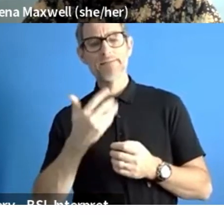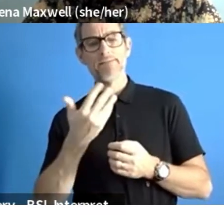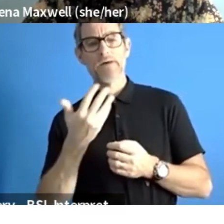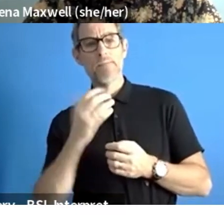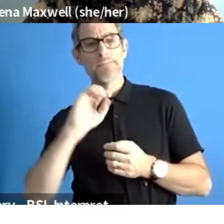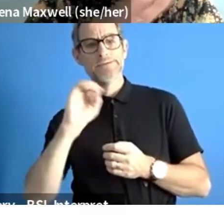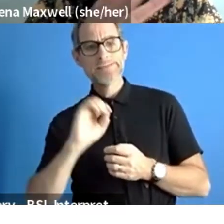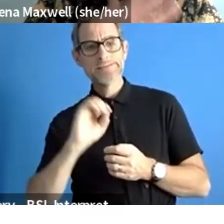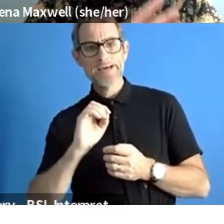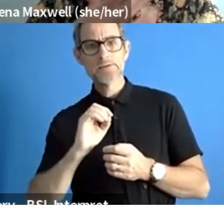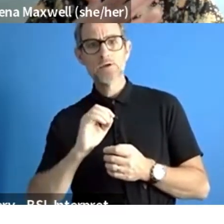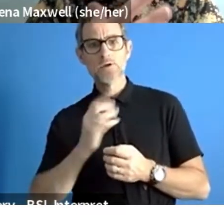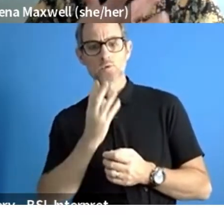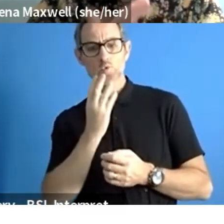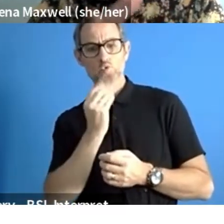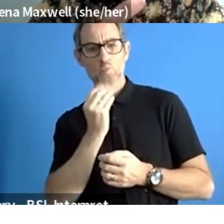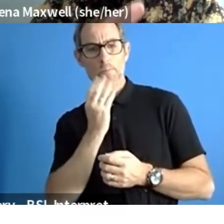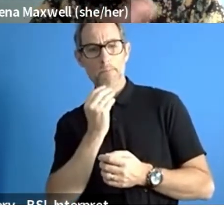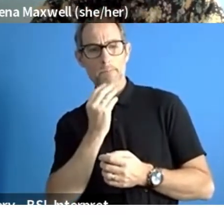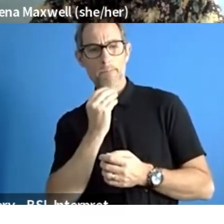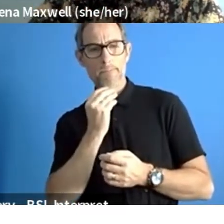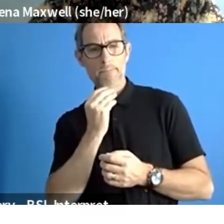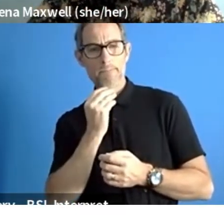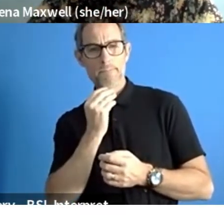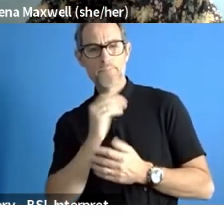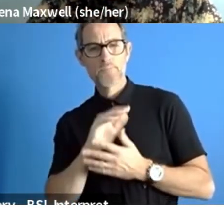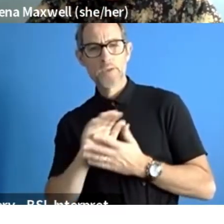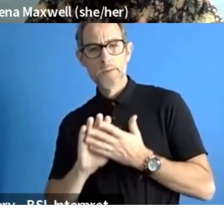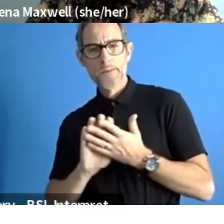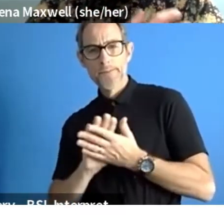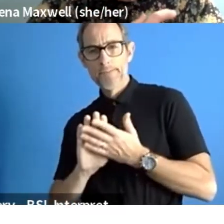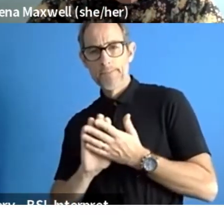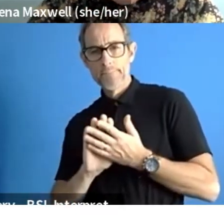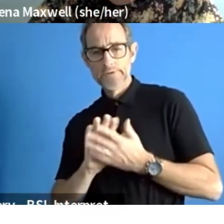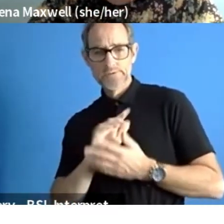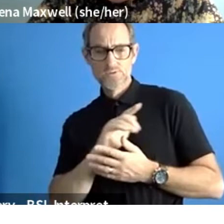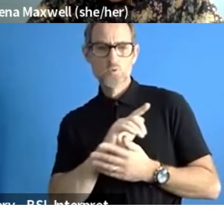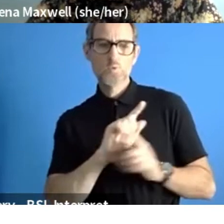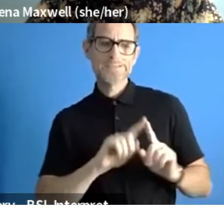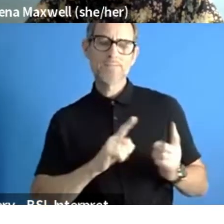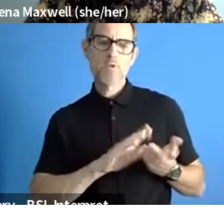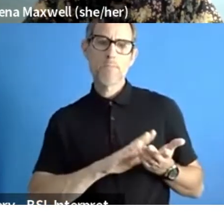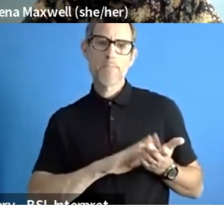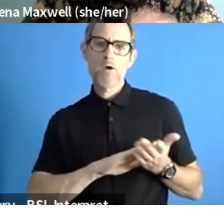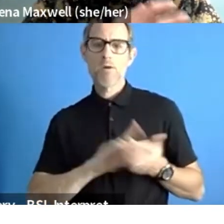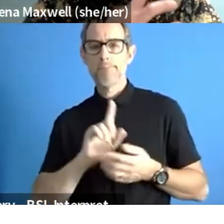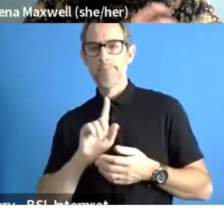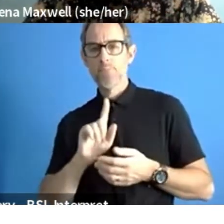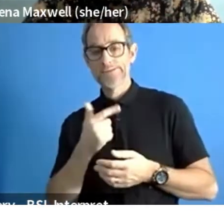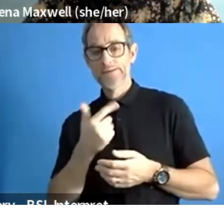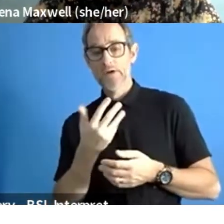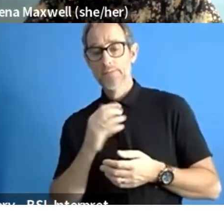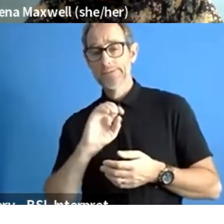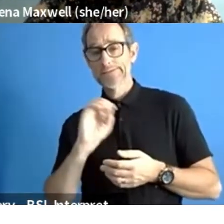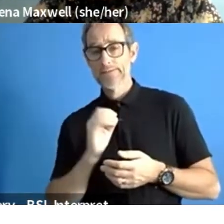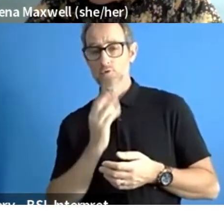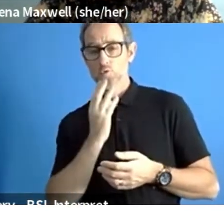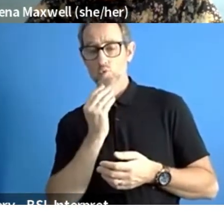we con assignment, so it's less bold than you, Marianne, but 75% of what we consume will be fully accessible. If we move on, I guess why? Why does it